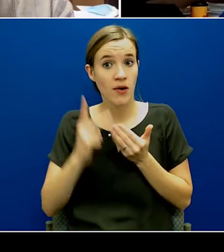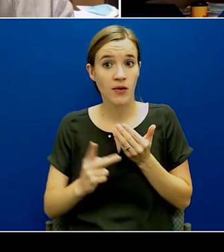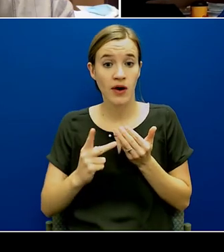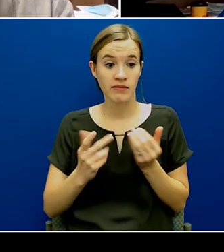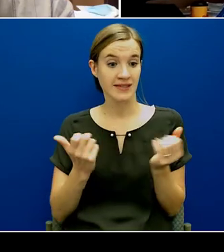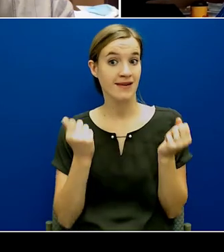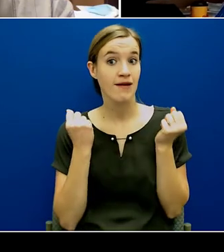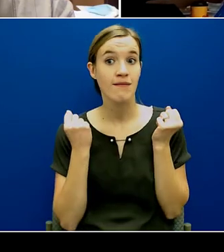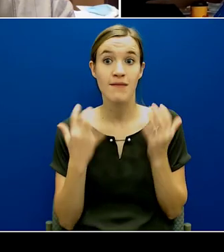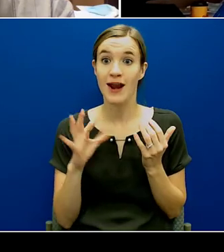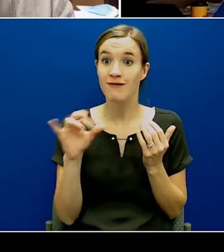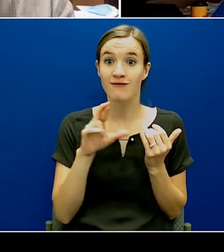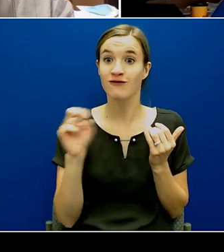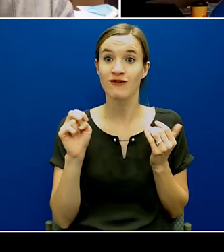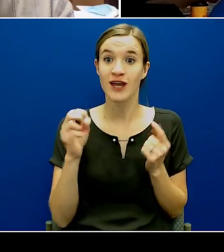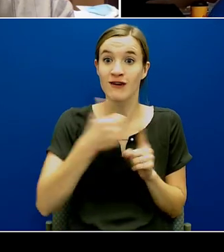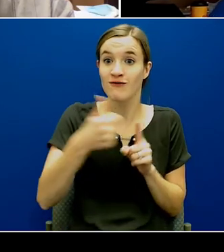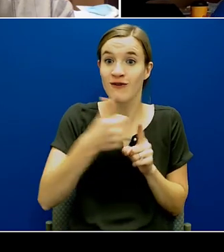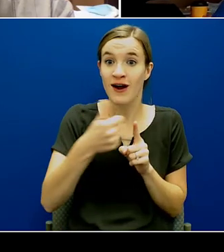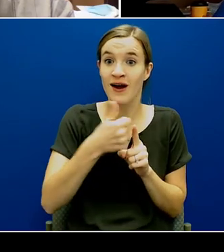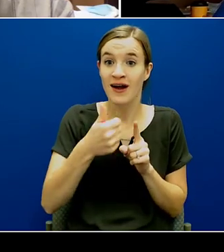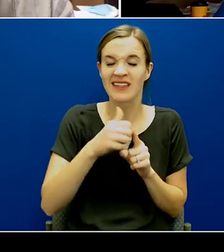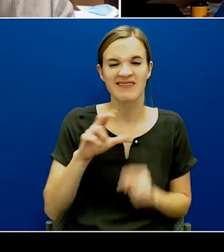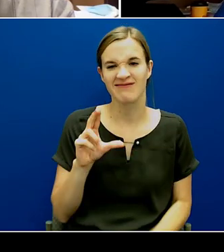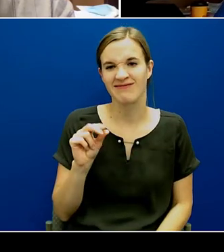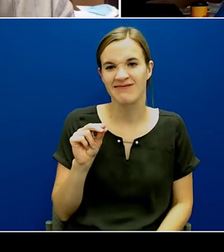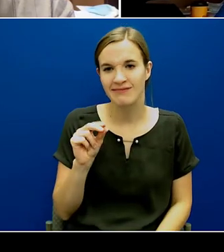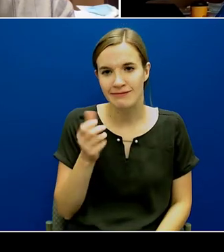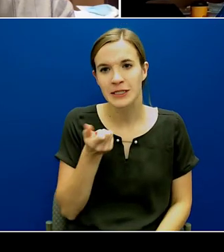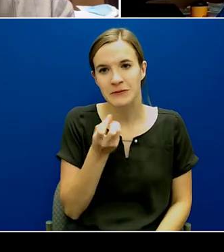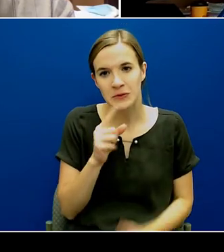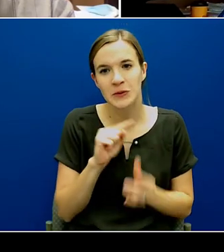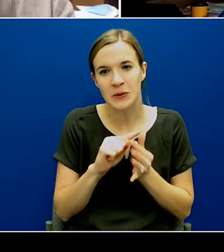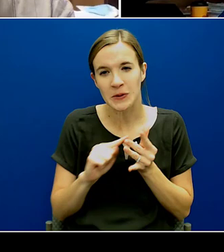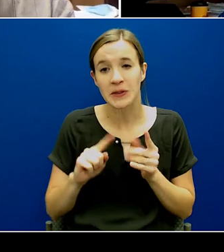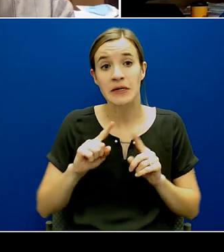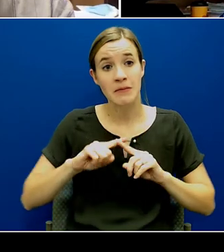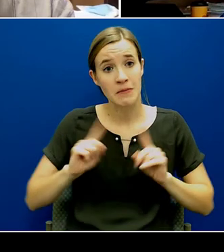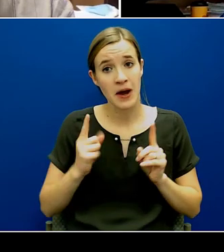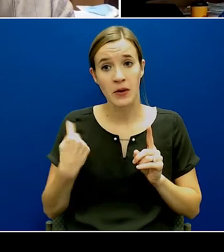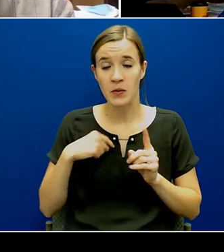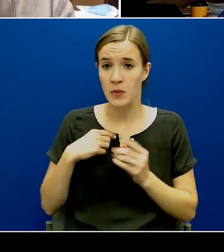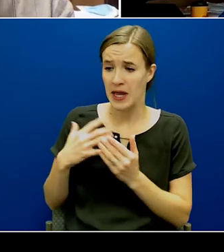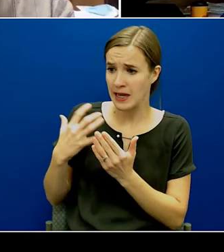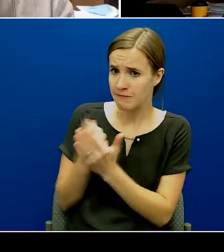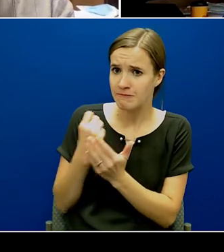different providers to the utmost benefit. So